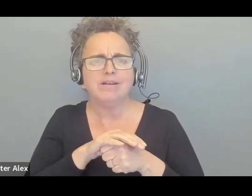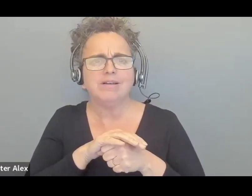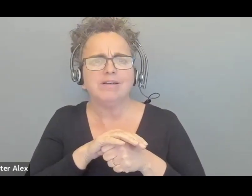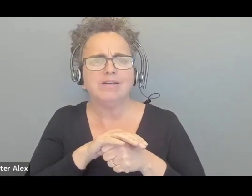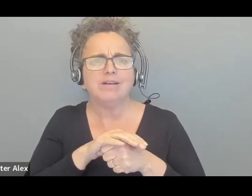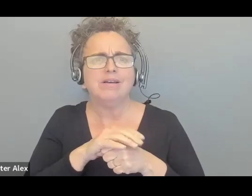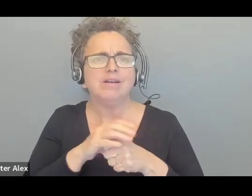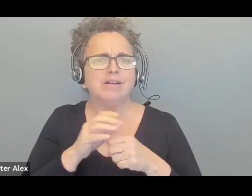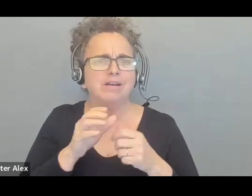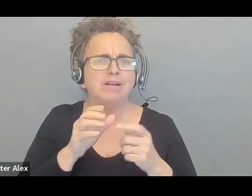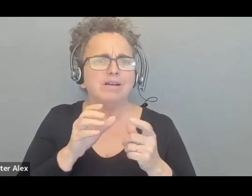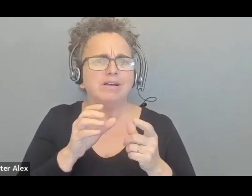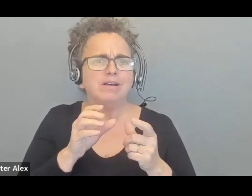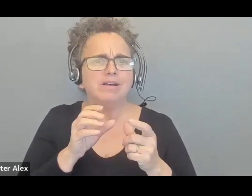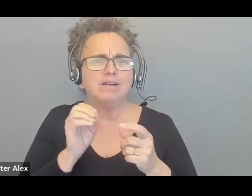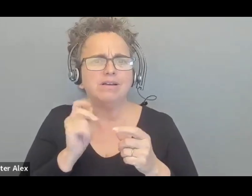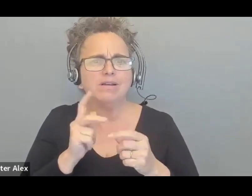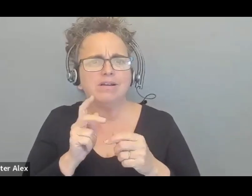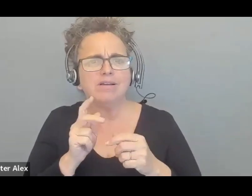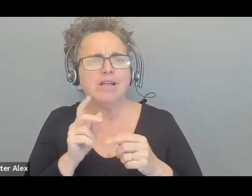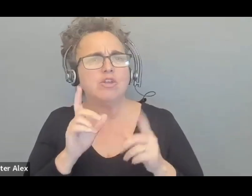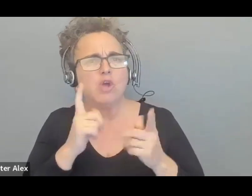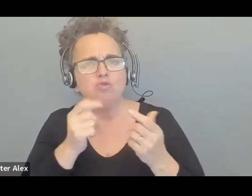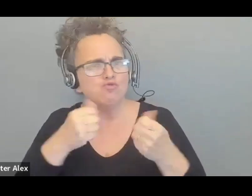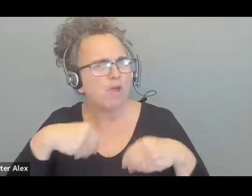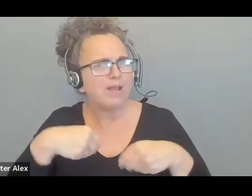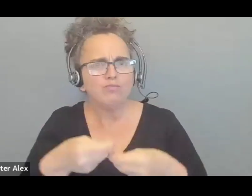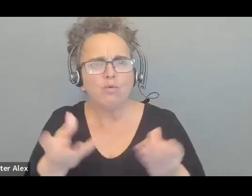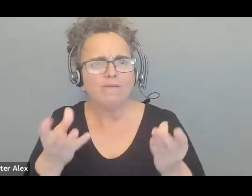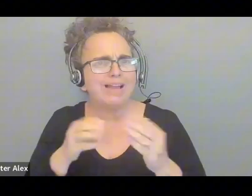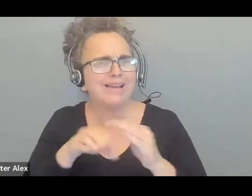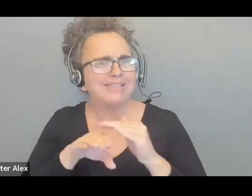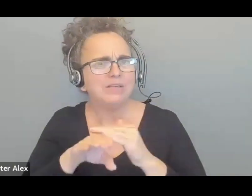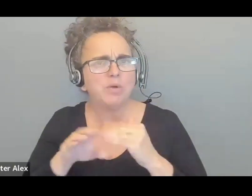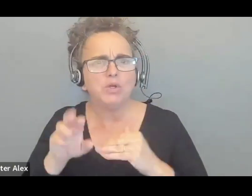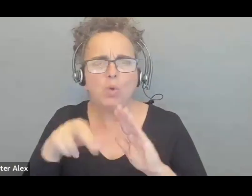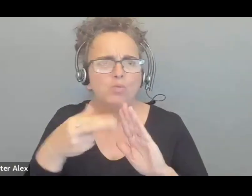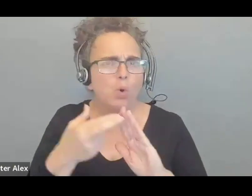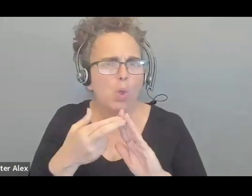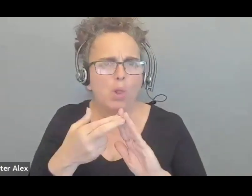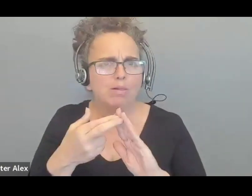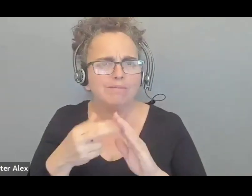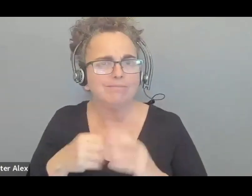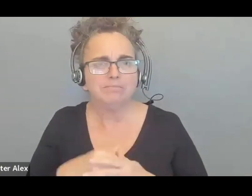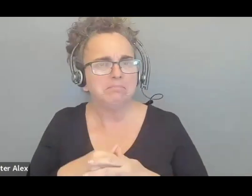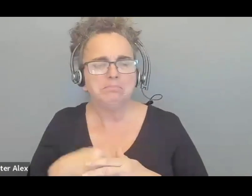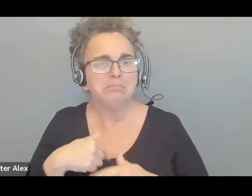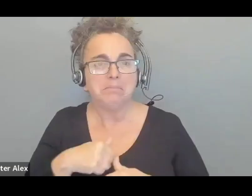a full accessibility role. I didn't find anything.